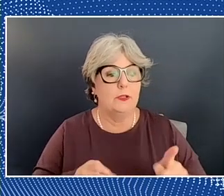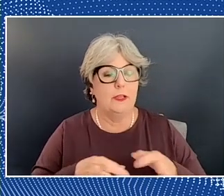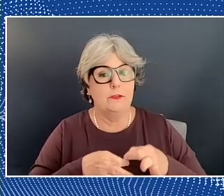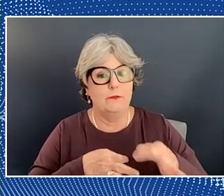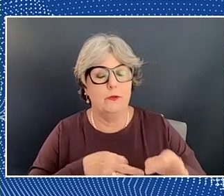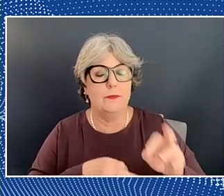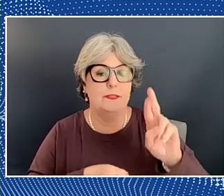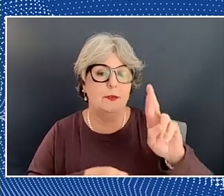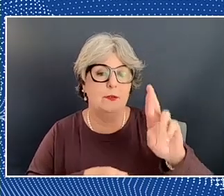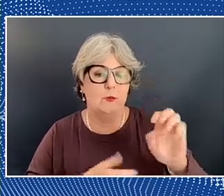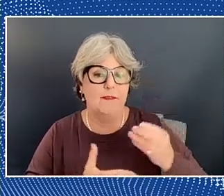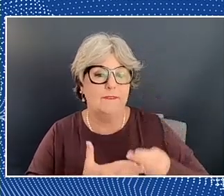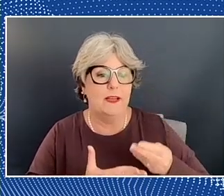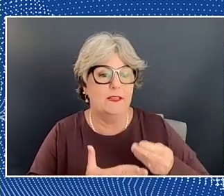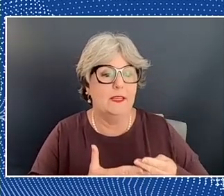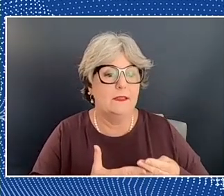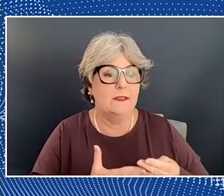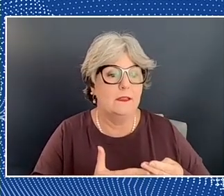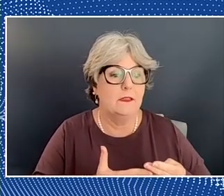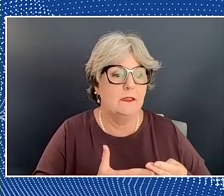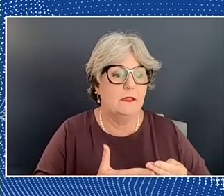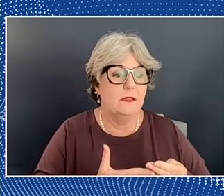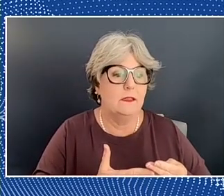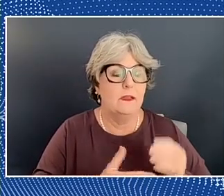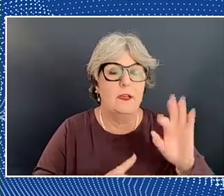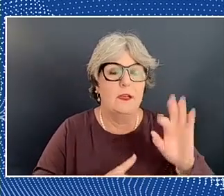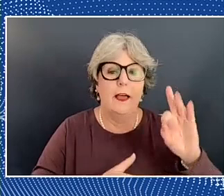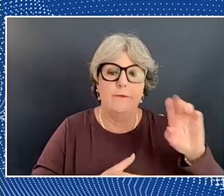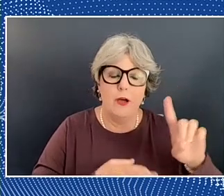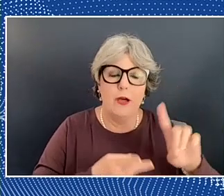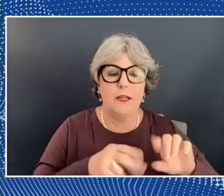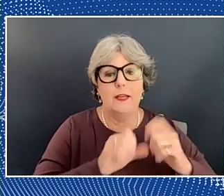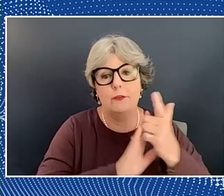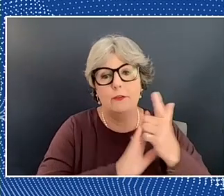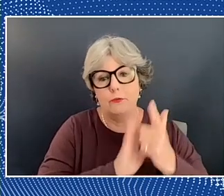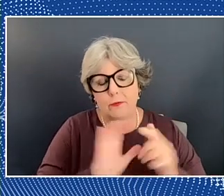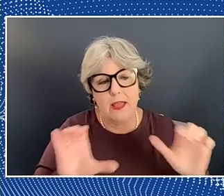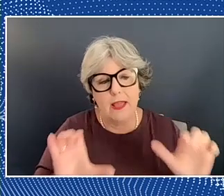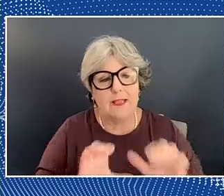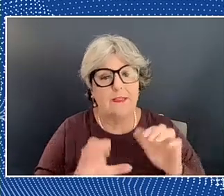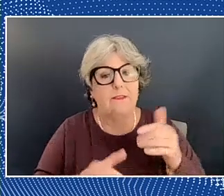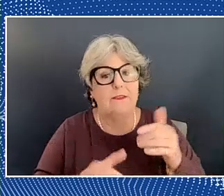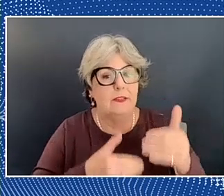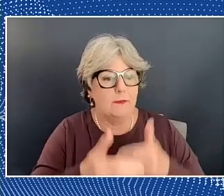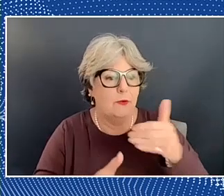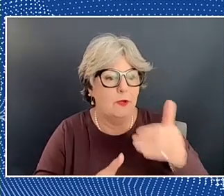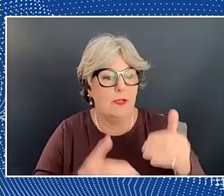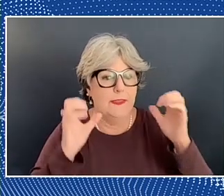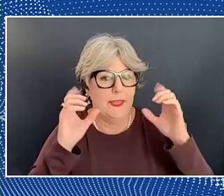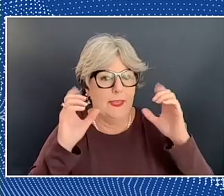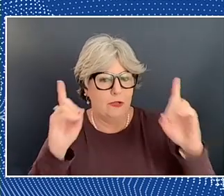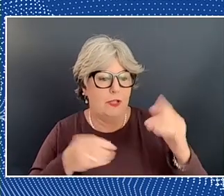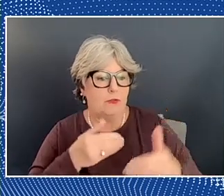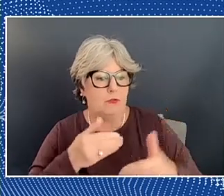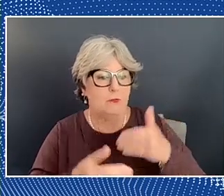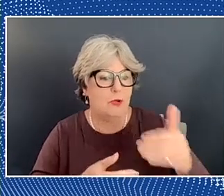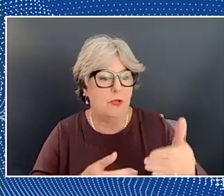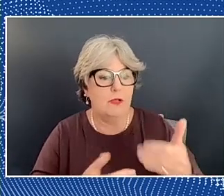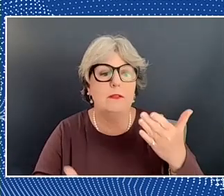Now, where there's been fraud or other criminal activities in that loan process, or in the educational process that makes that loan agreement broken, then yes, we